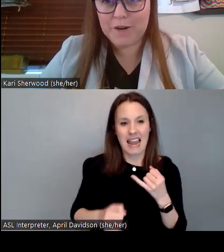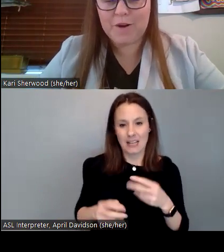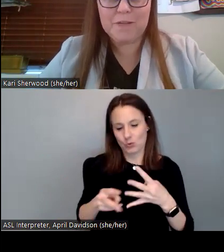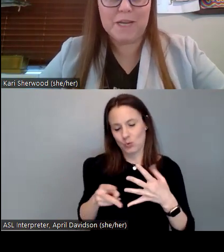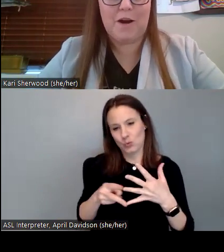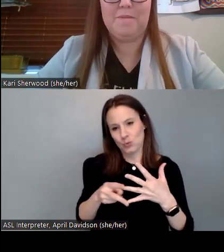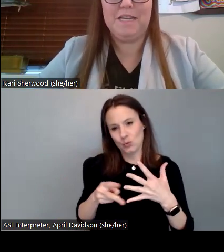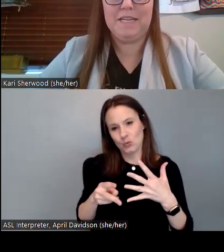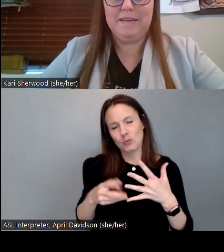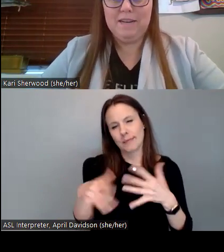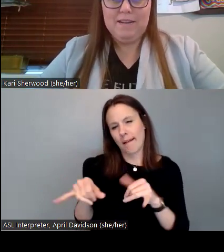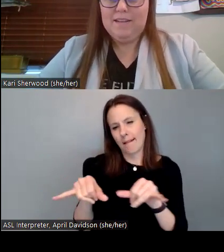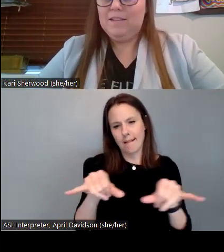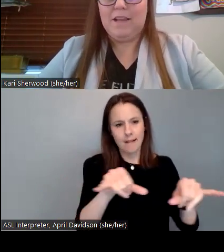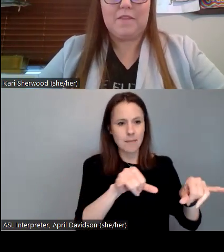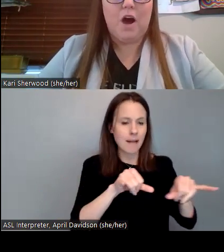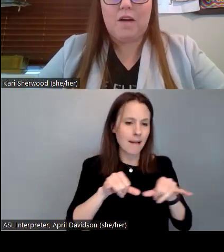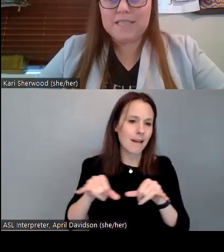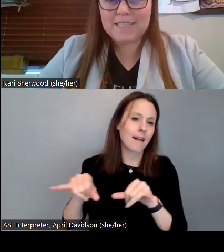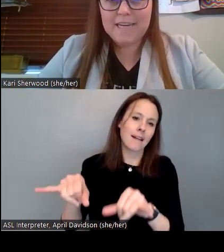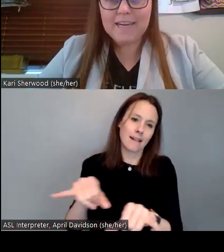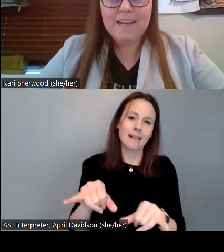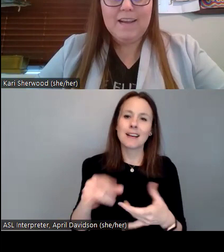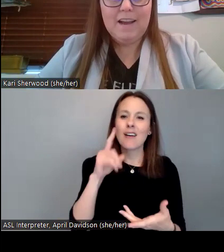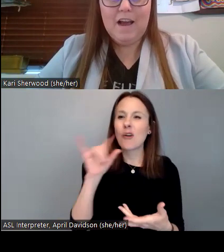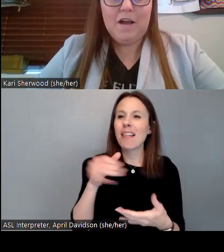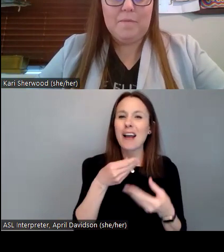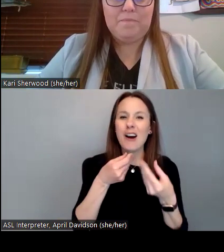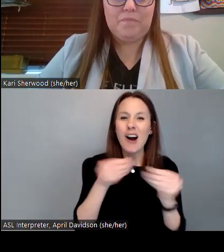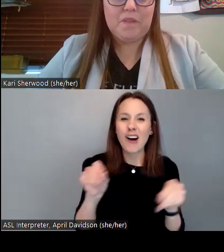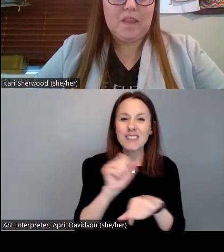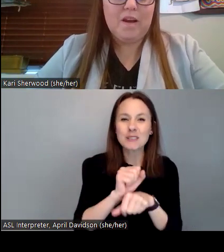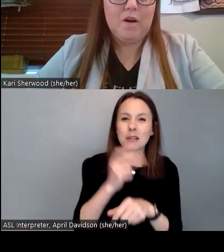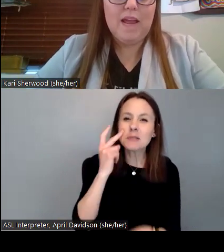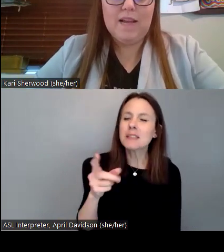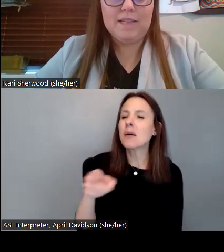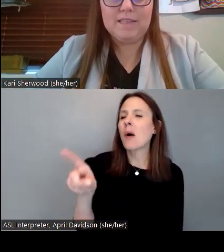are really common in, like, the office setting.